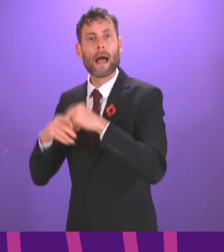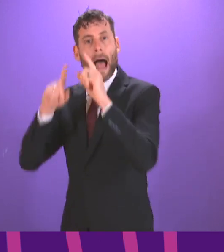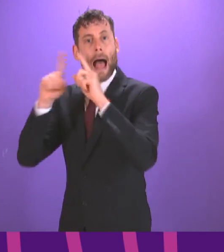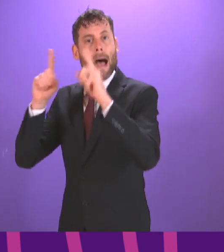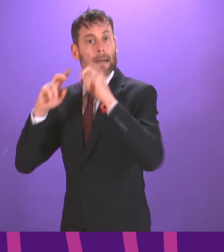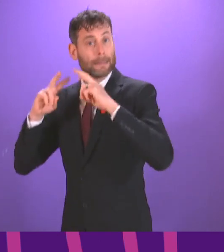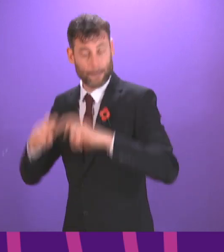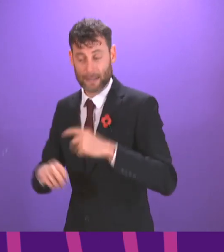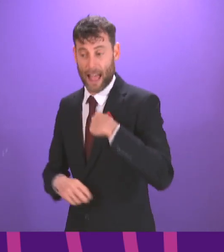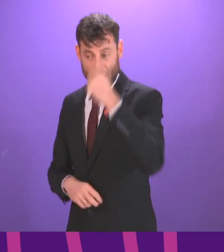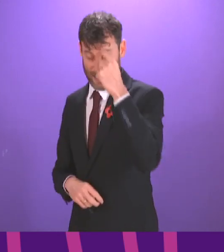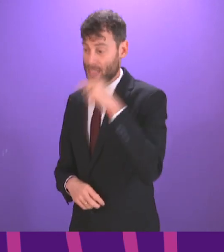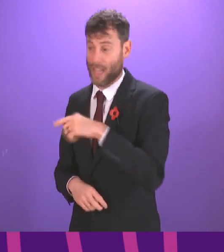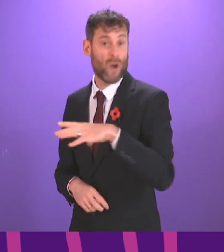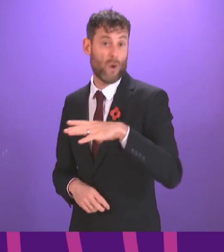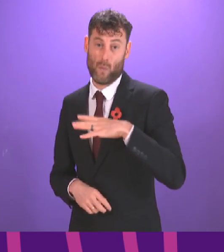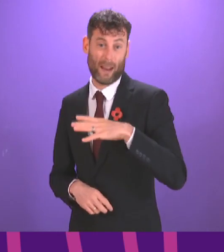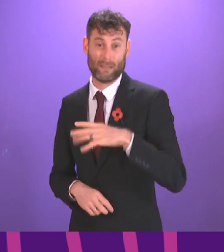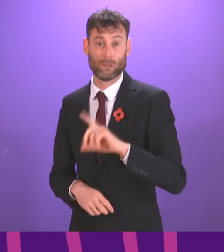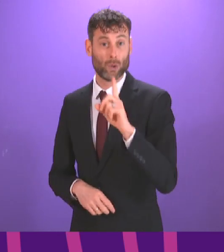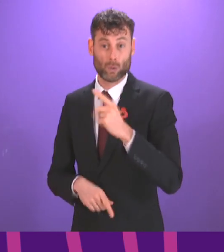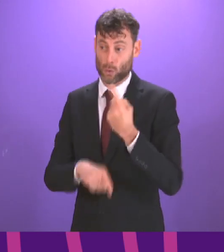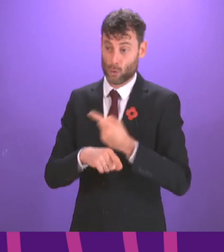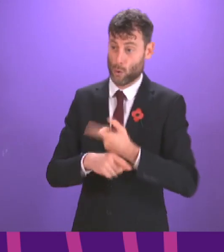to do what they did with journalists yesterday and meet any members across the chamber to